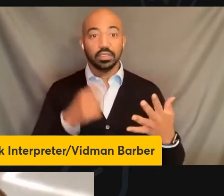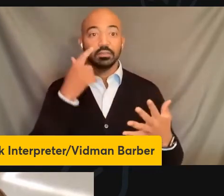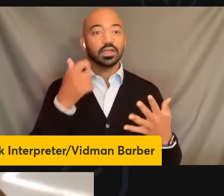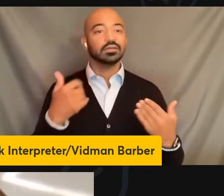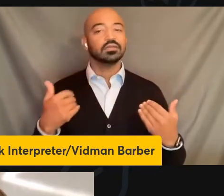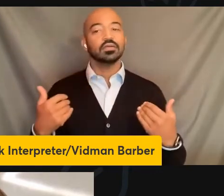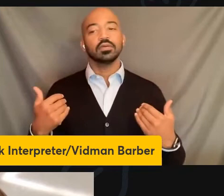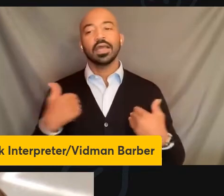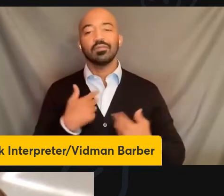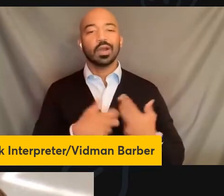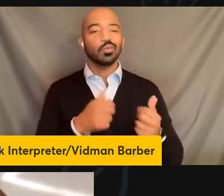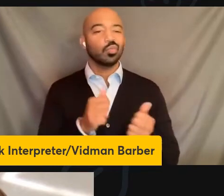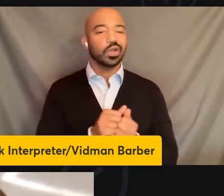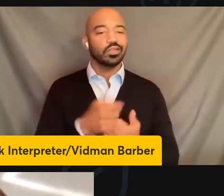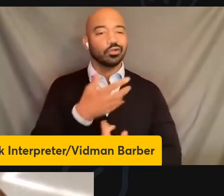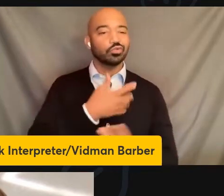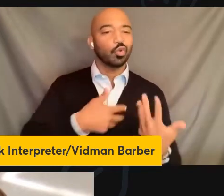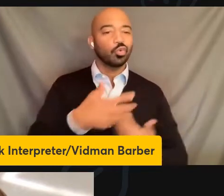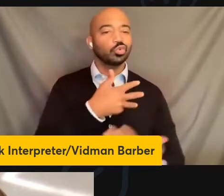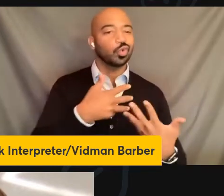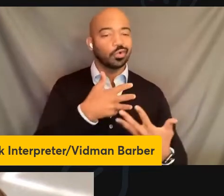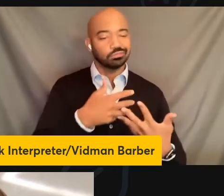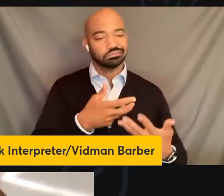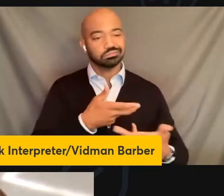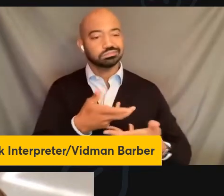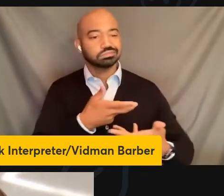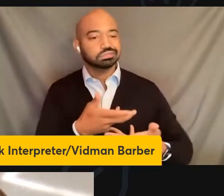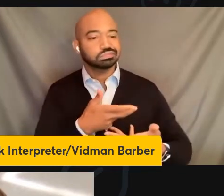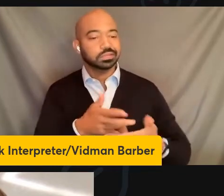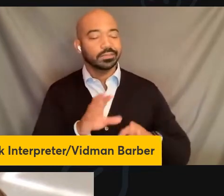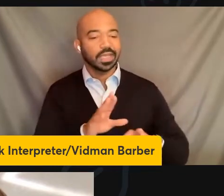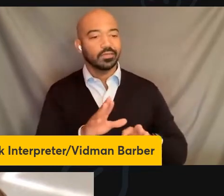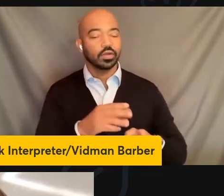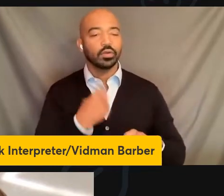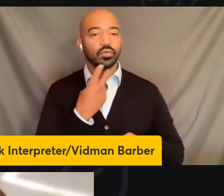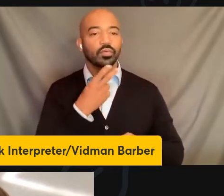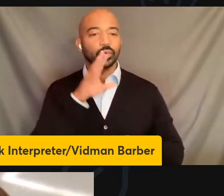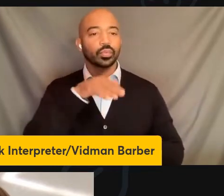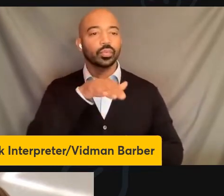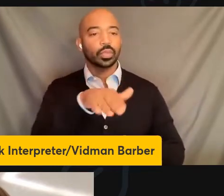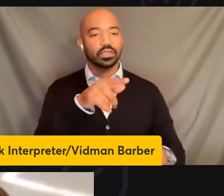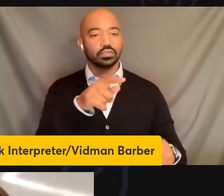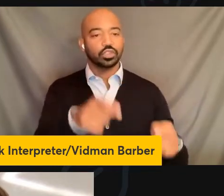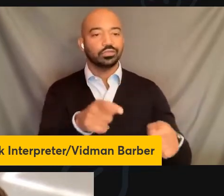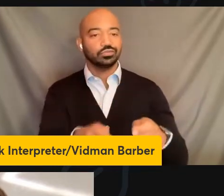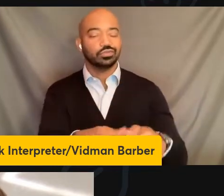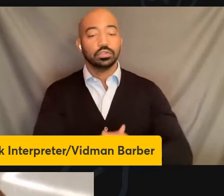behavior, they are vocalization is altered. So for example, one of the things we're working on to look at is perhaps the